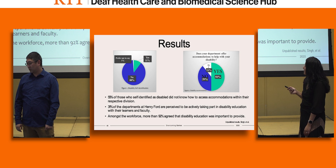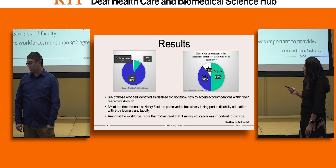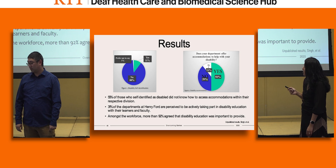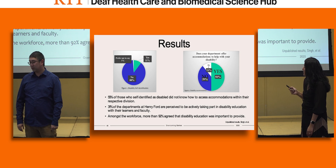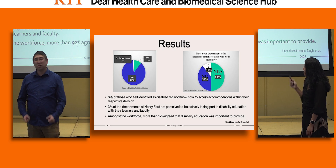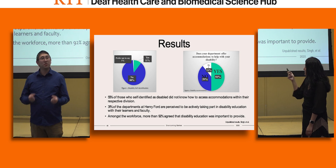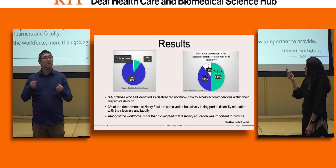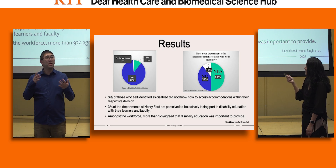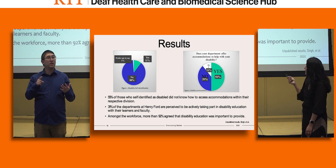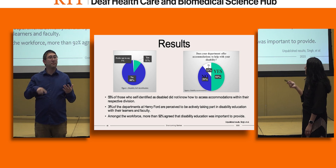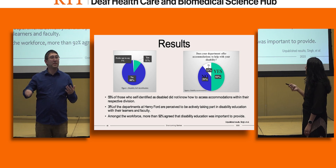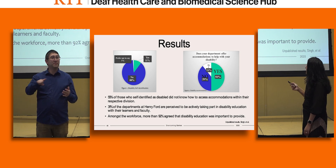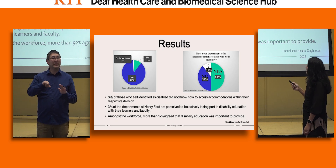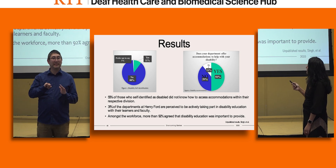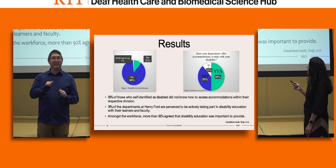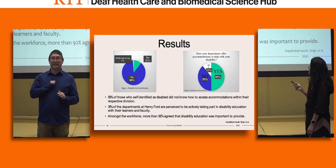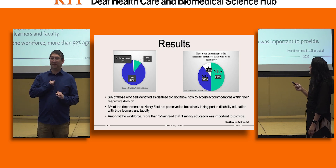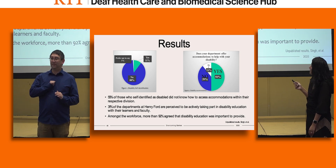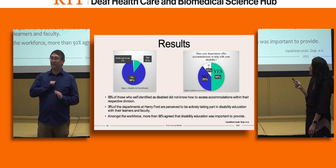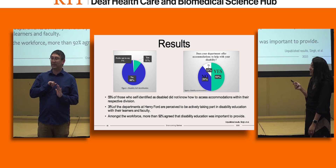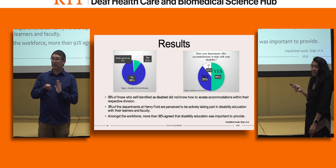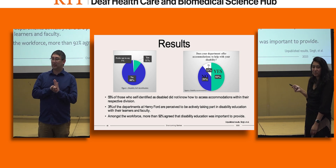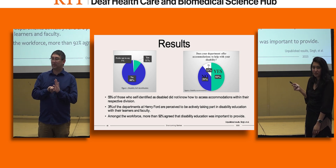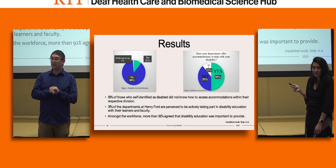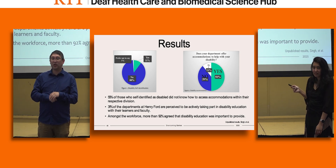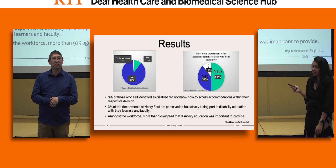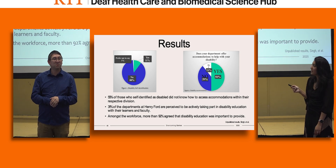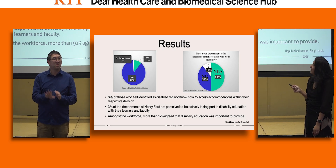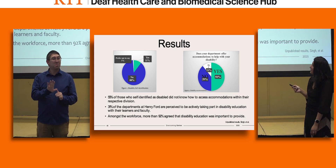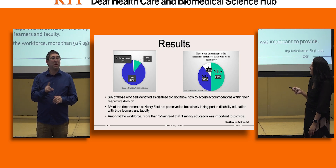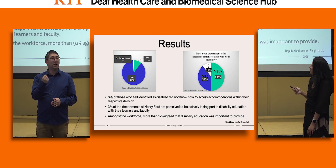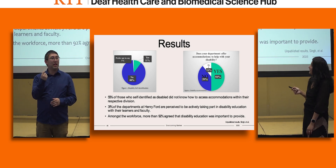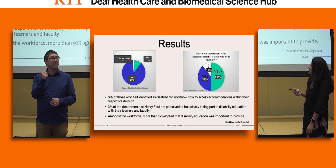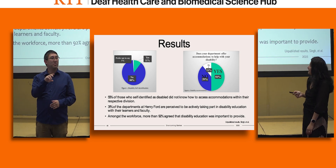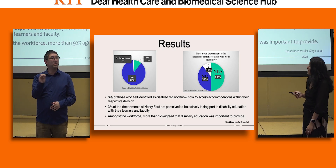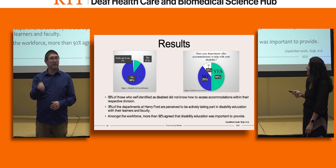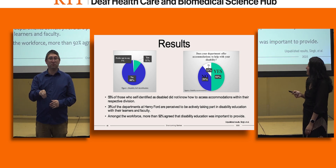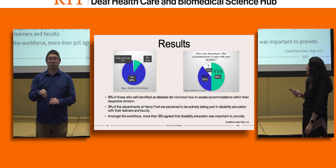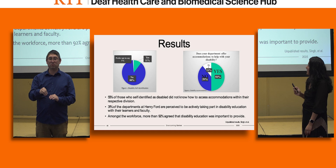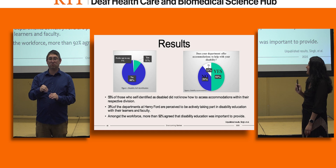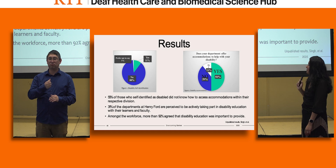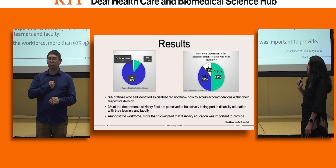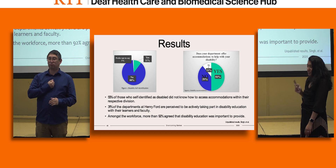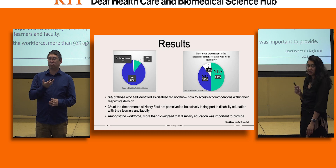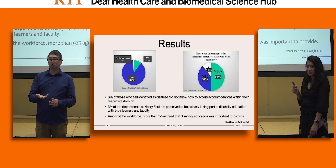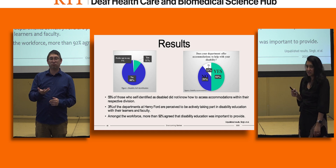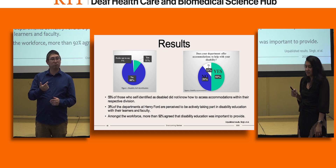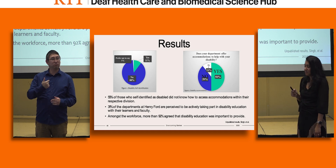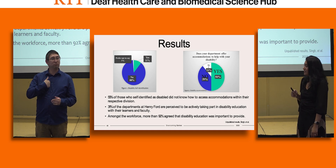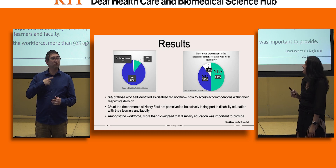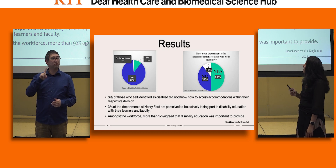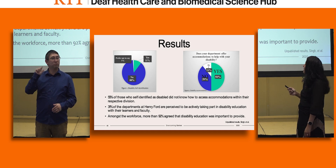How many people self-identified? About 11% said that they did have a disability.